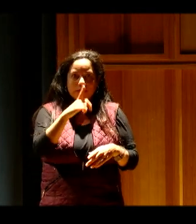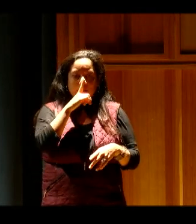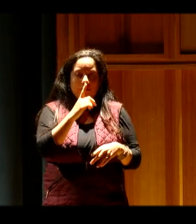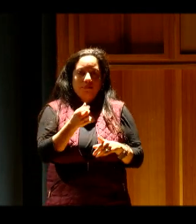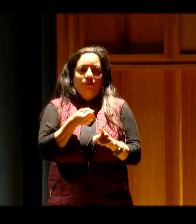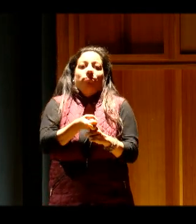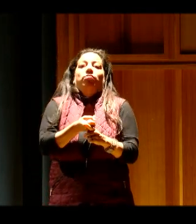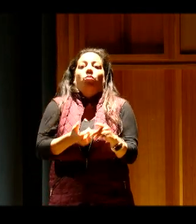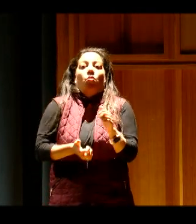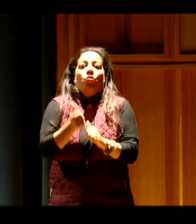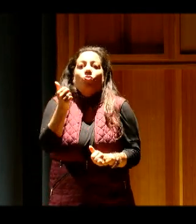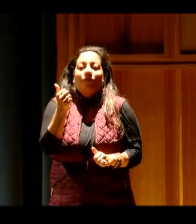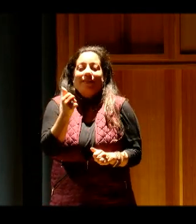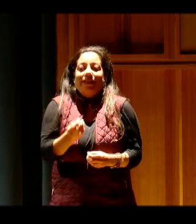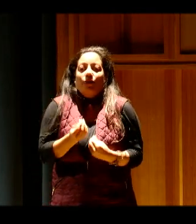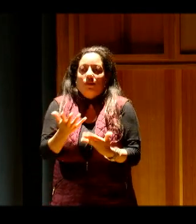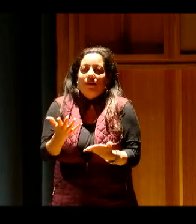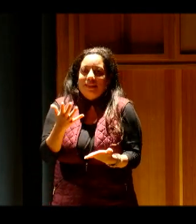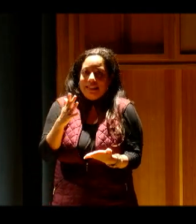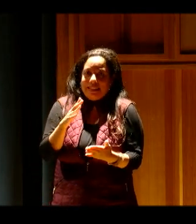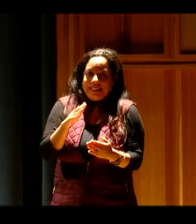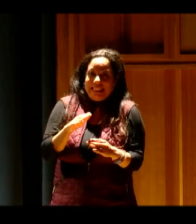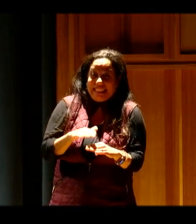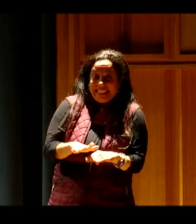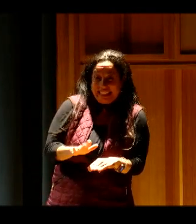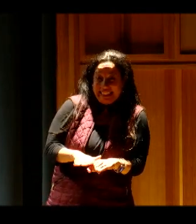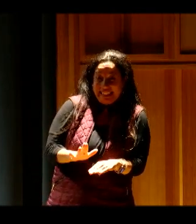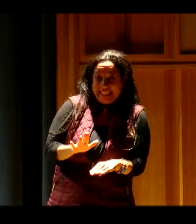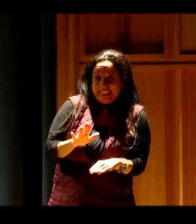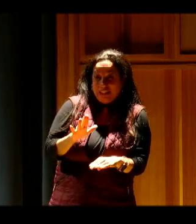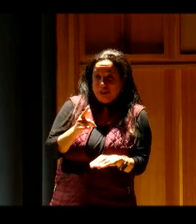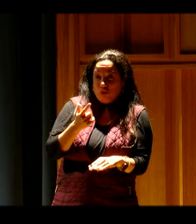often contribute the least greenhouse gas emissions so there's an injustice present there.